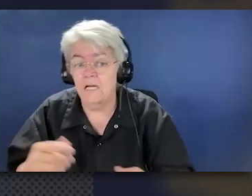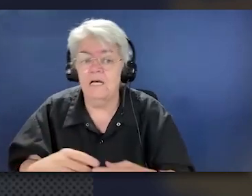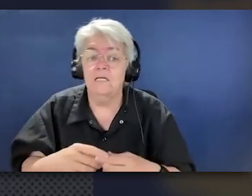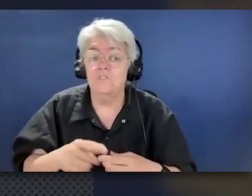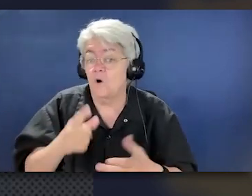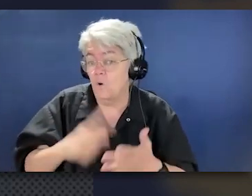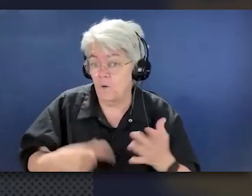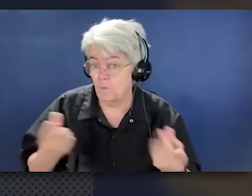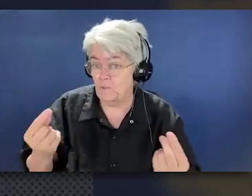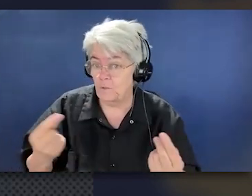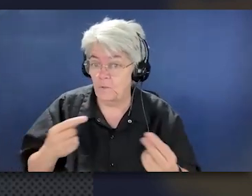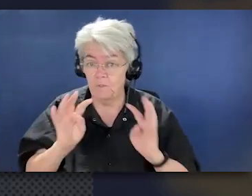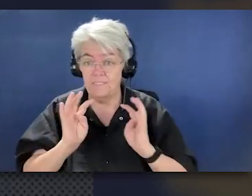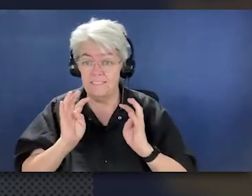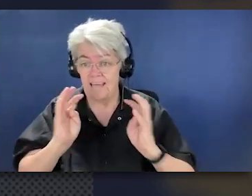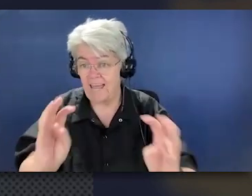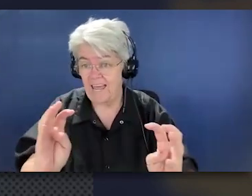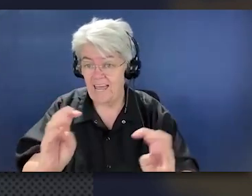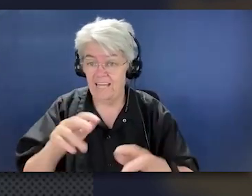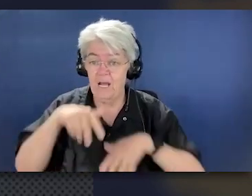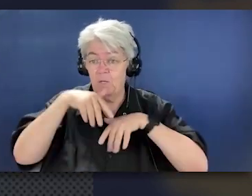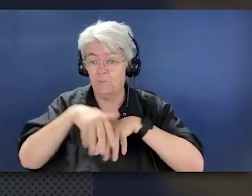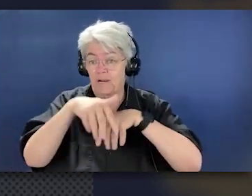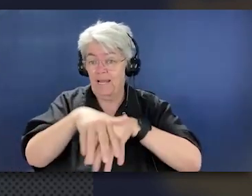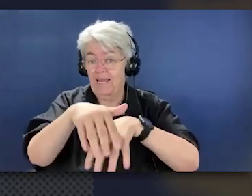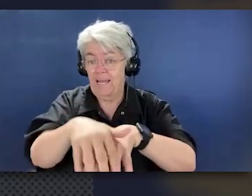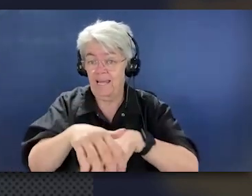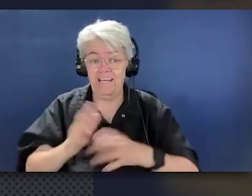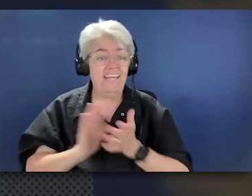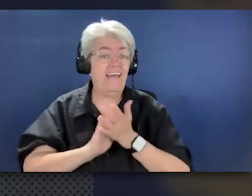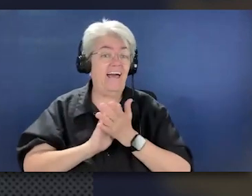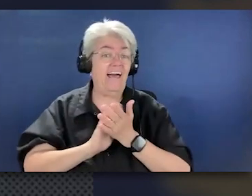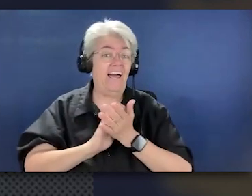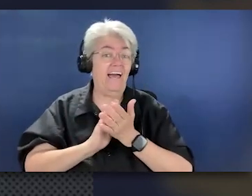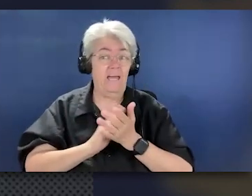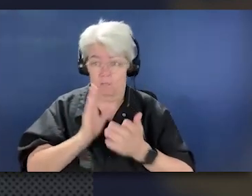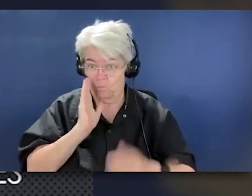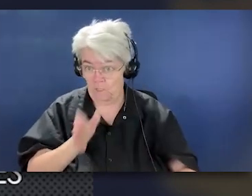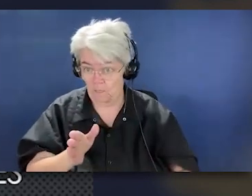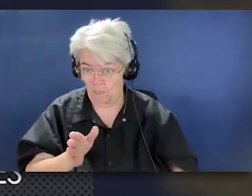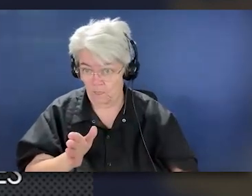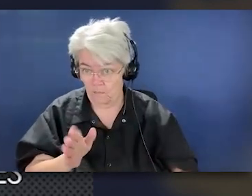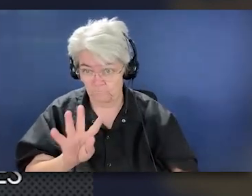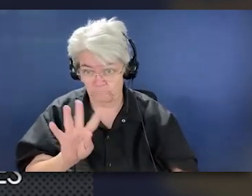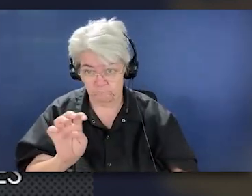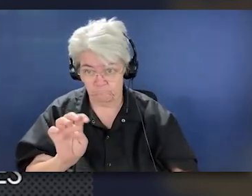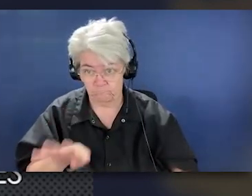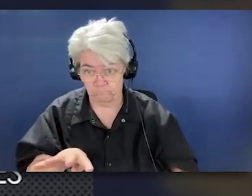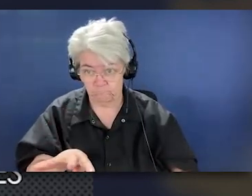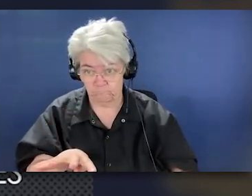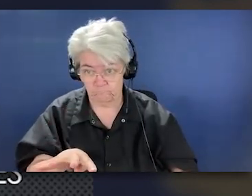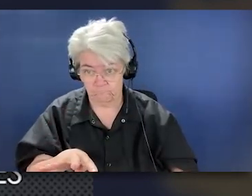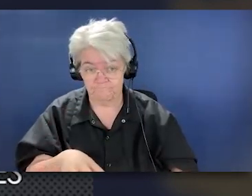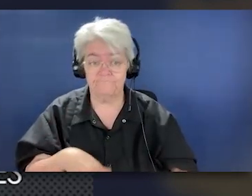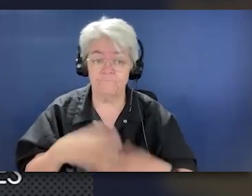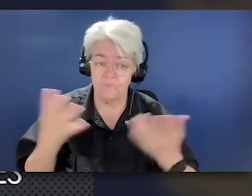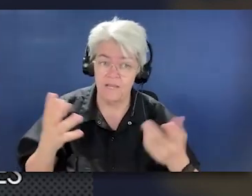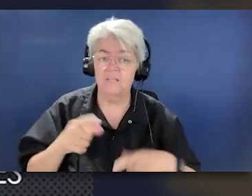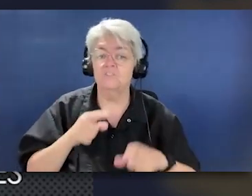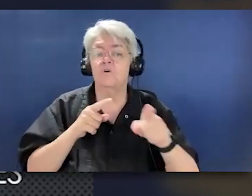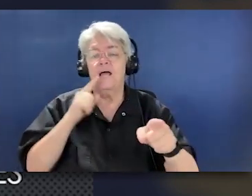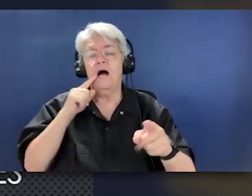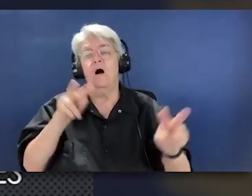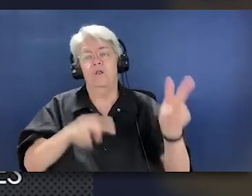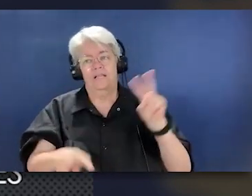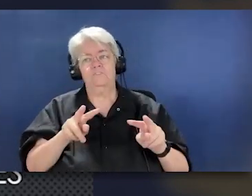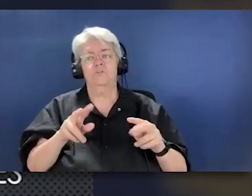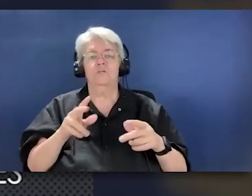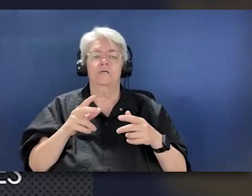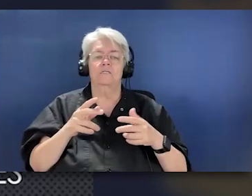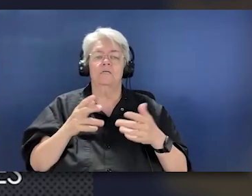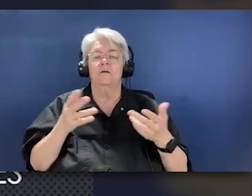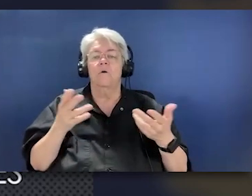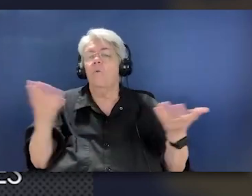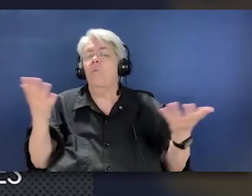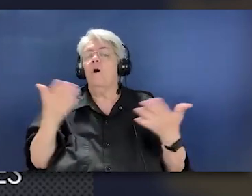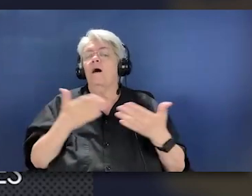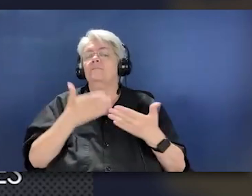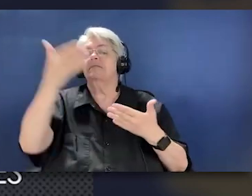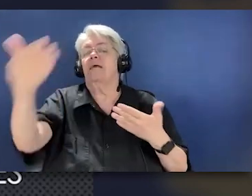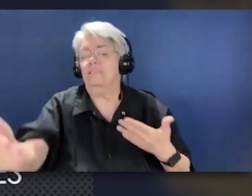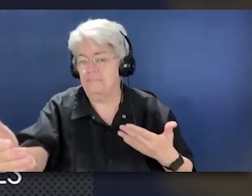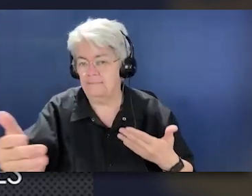people on the side? I hope not. Let’s look a little bit at possible futures for higher ed